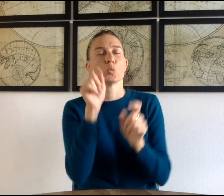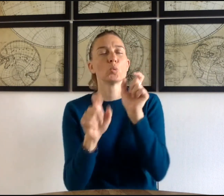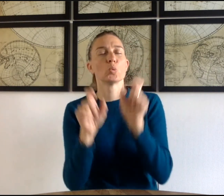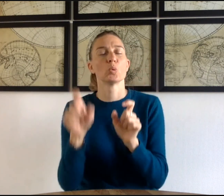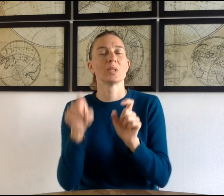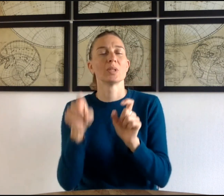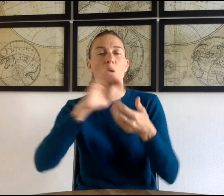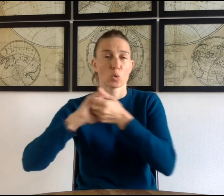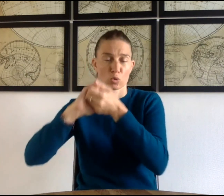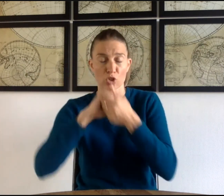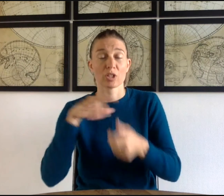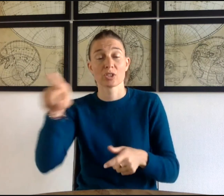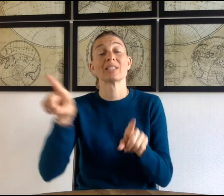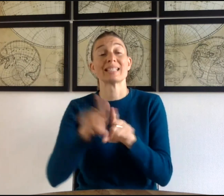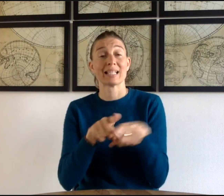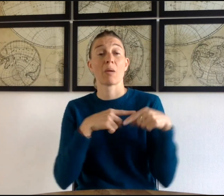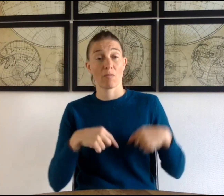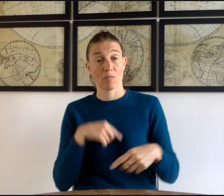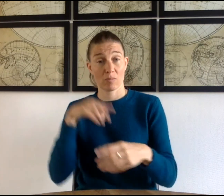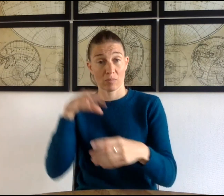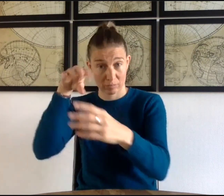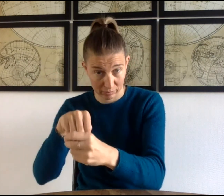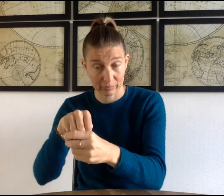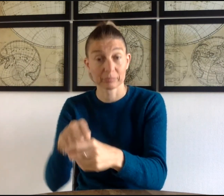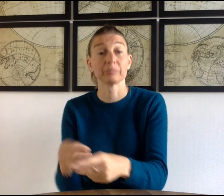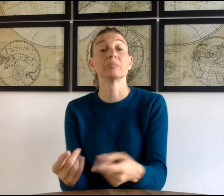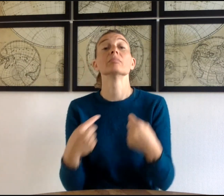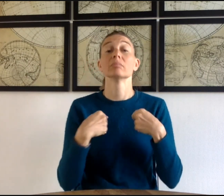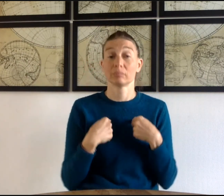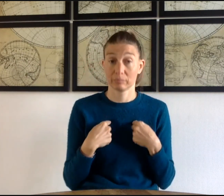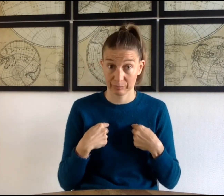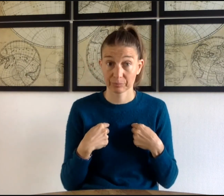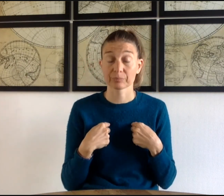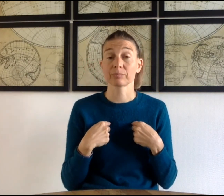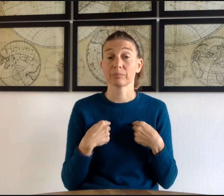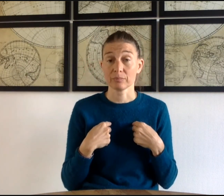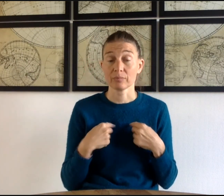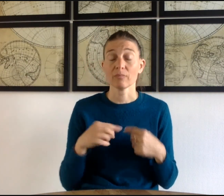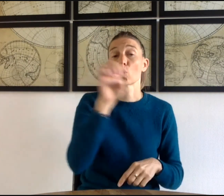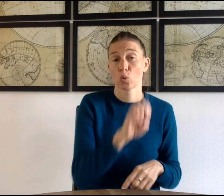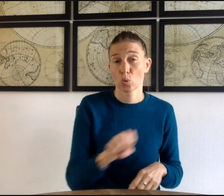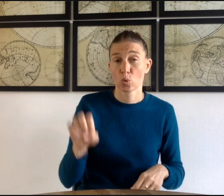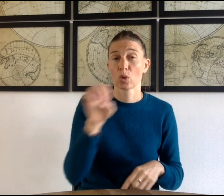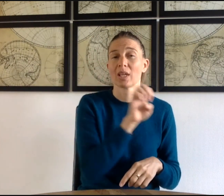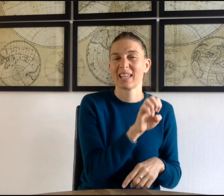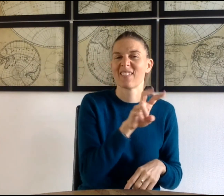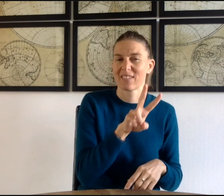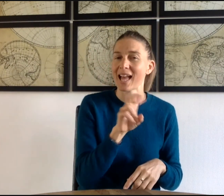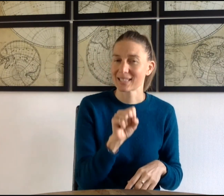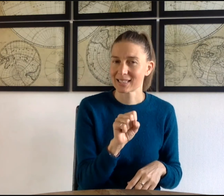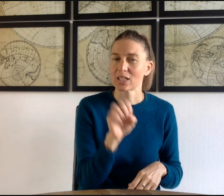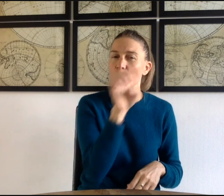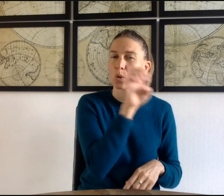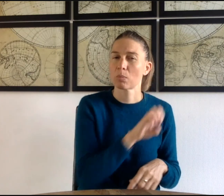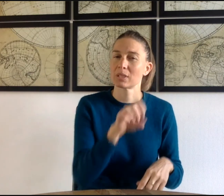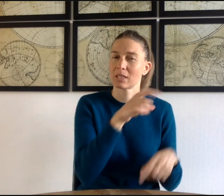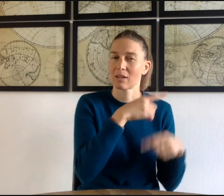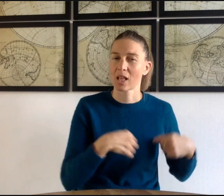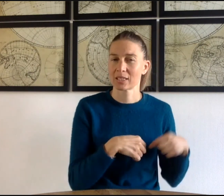I've done European Volunteer Service. This is the programme